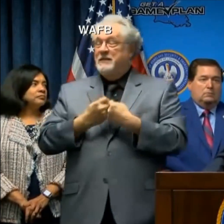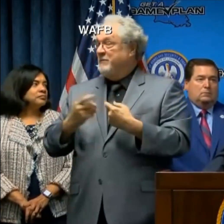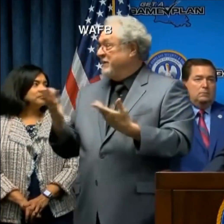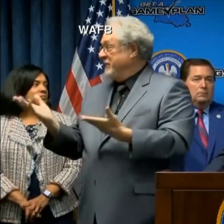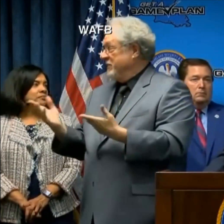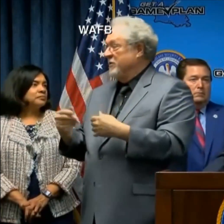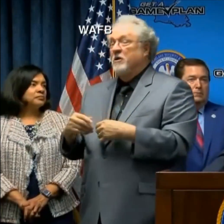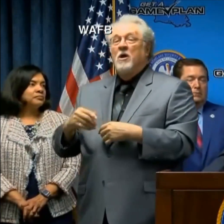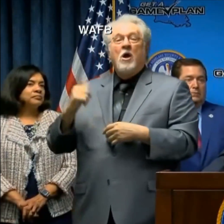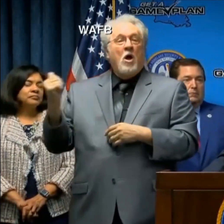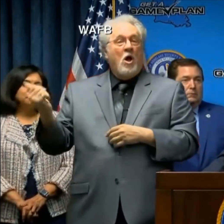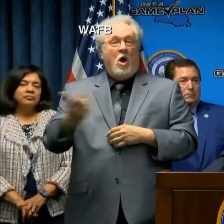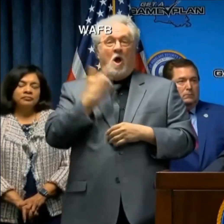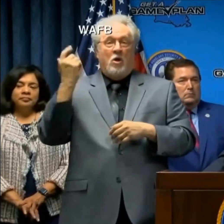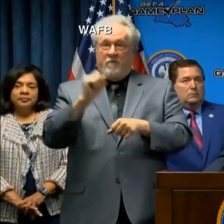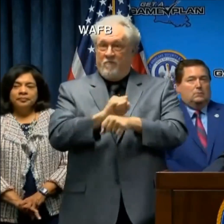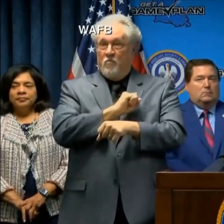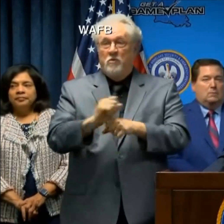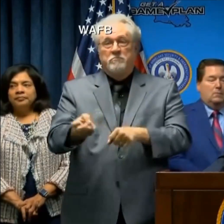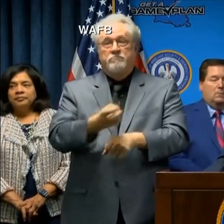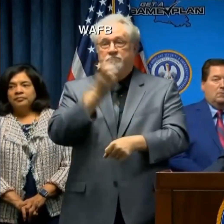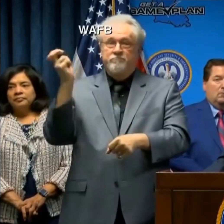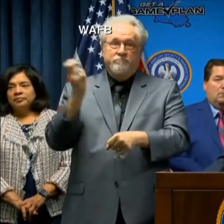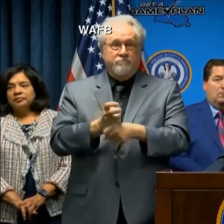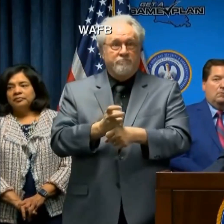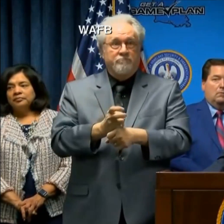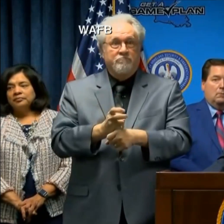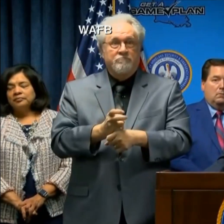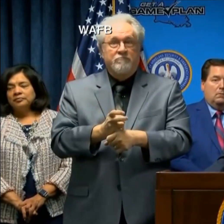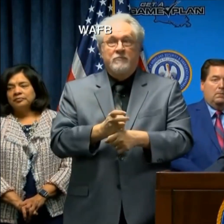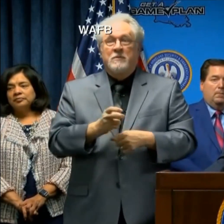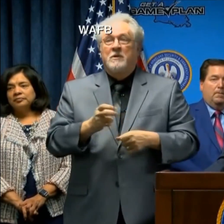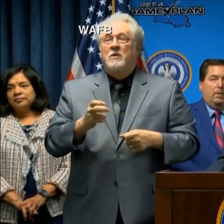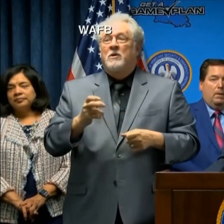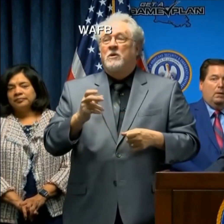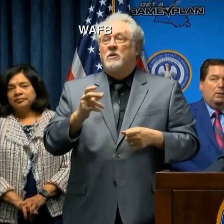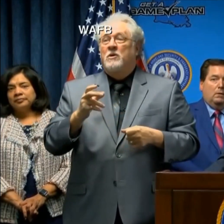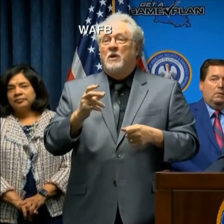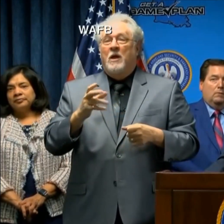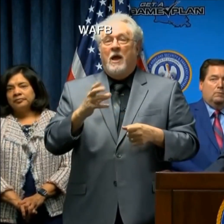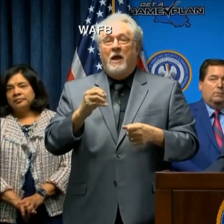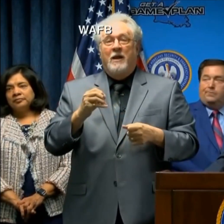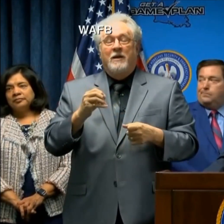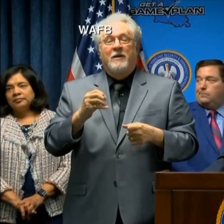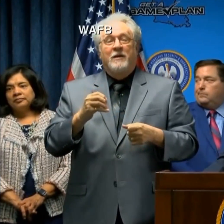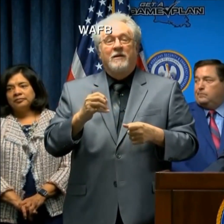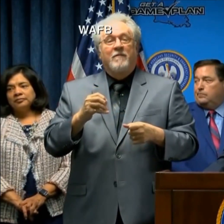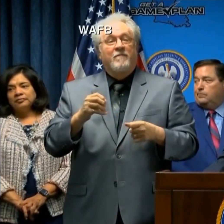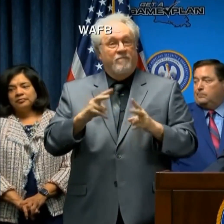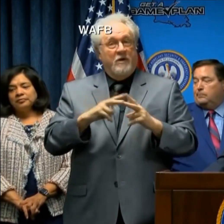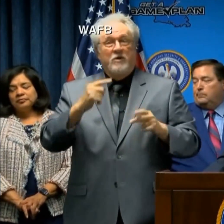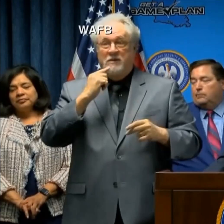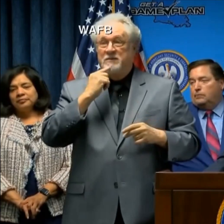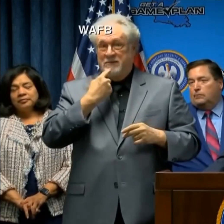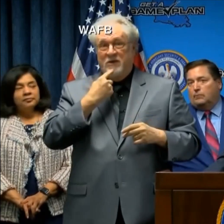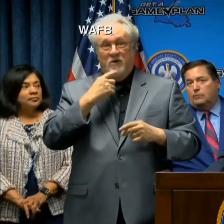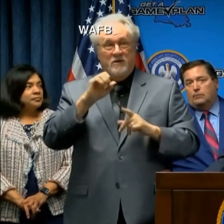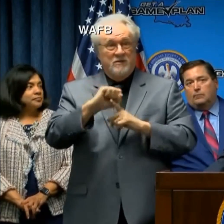all of whom were working extremely hard and this is a very serious situation as